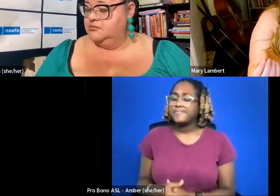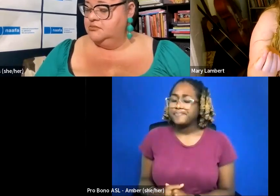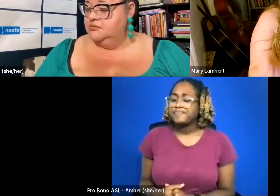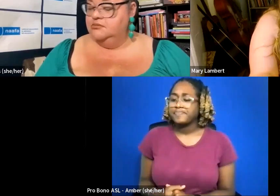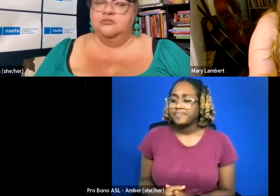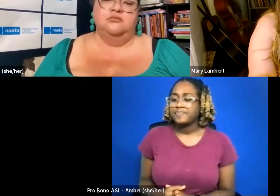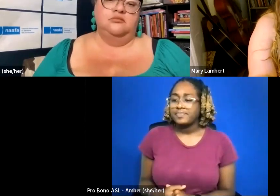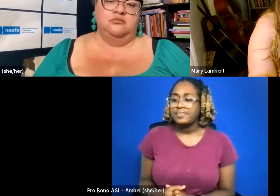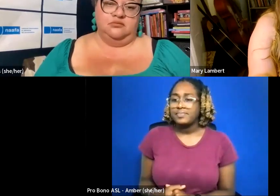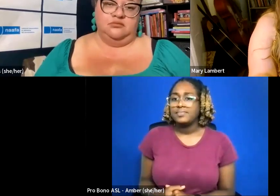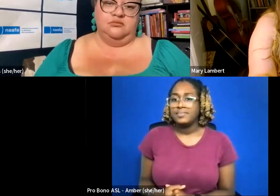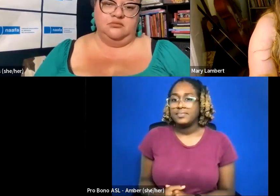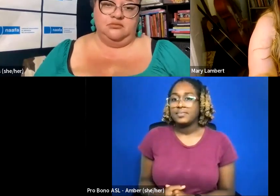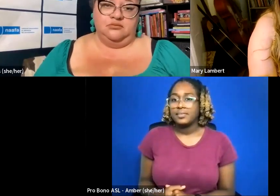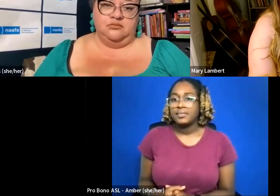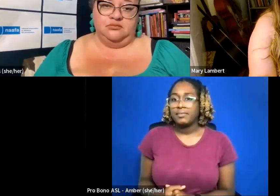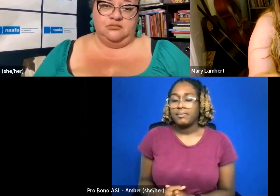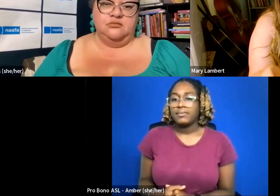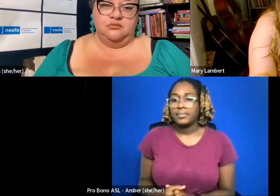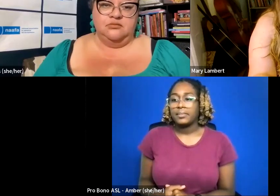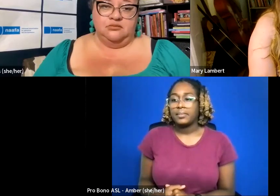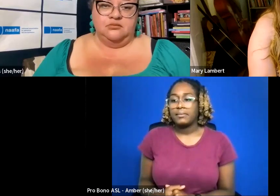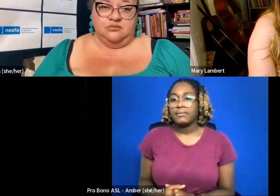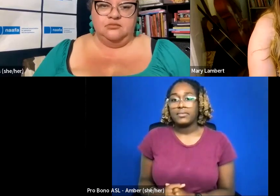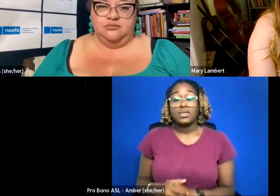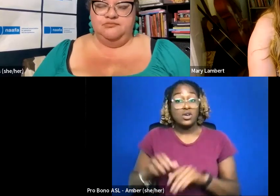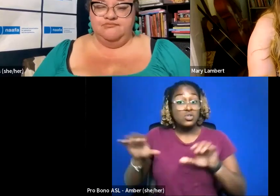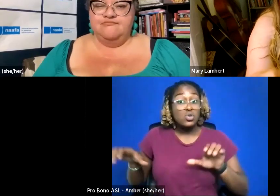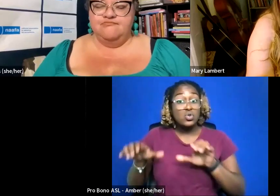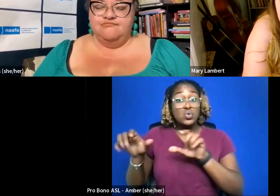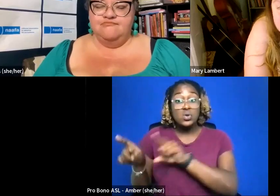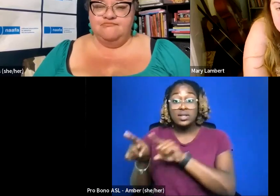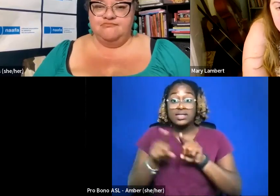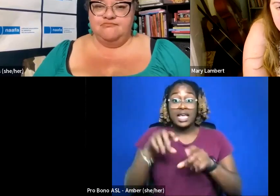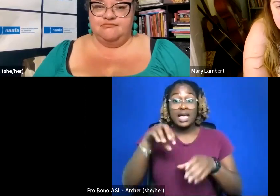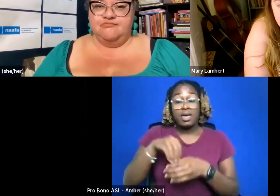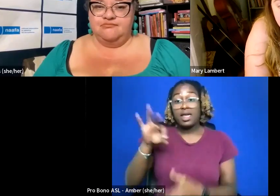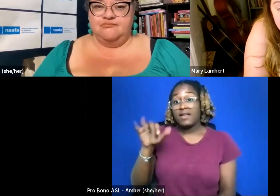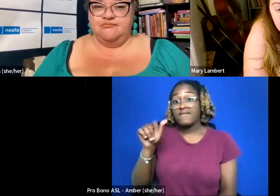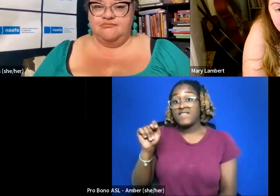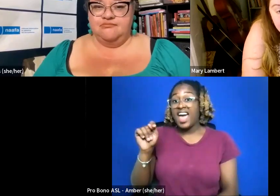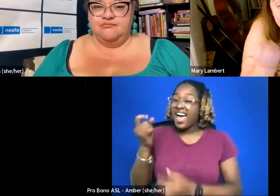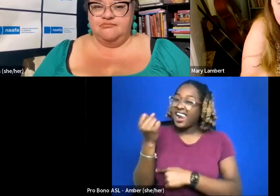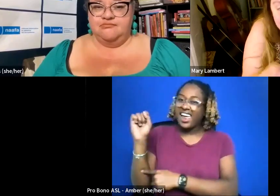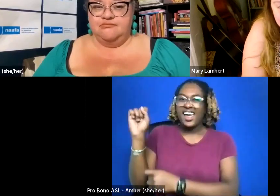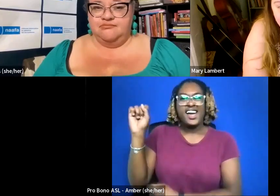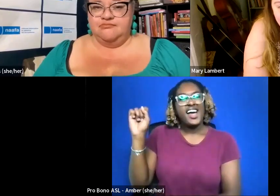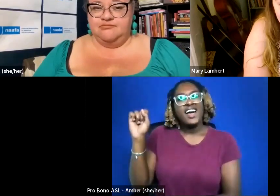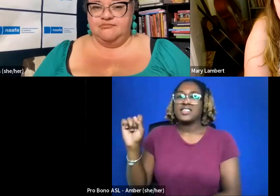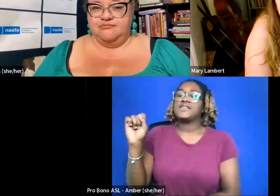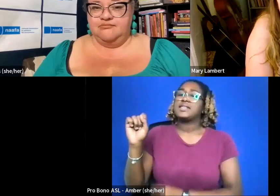the pull to do that same thing in fat activist spaces, you can't demonize me when you see my when you see me talking about it.